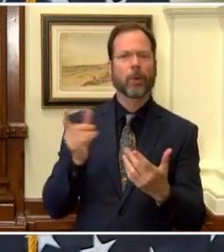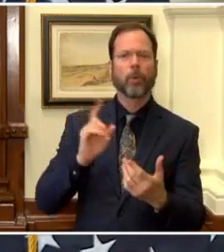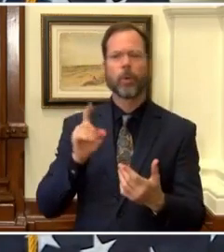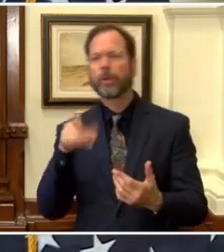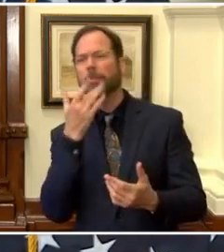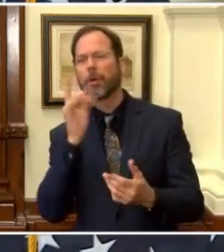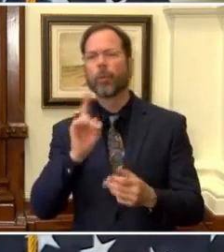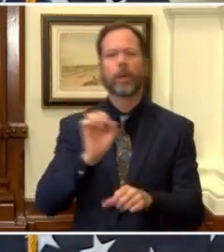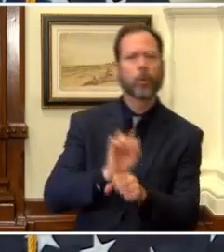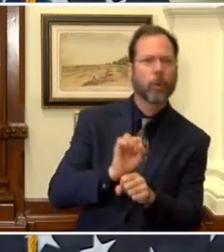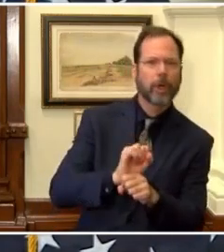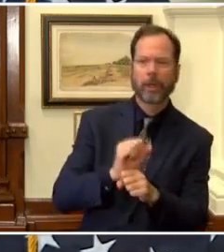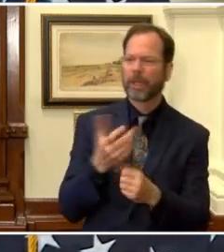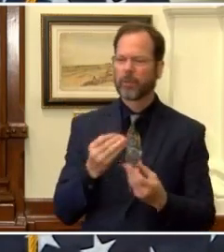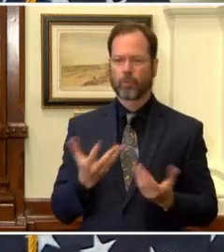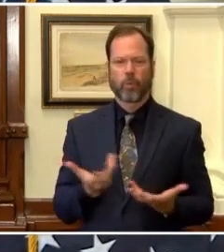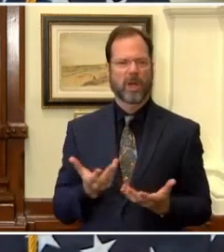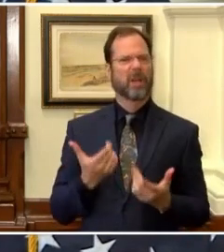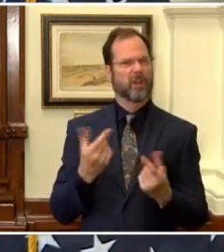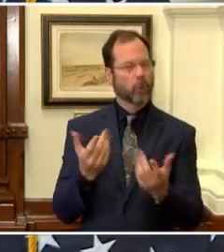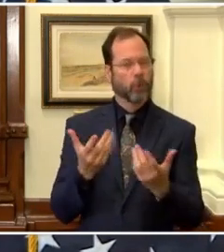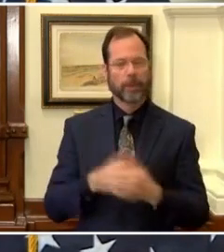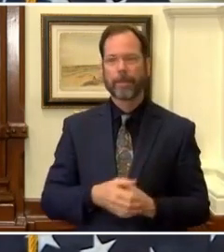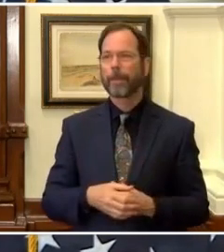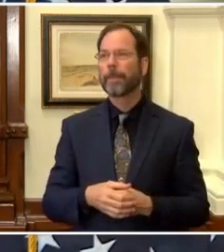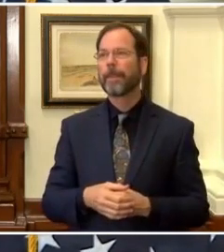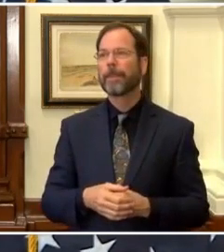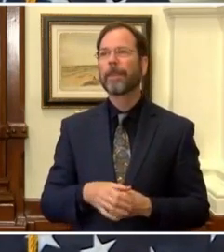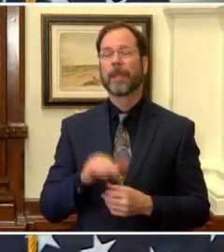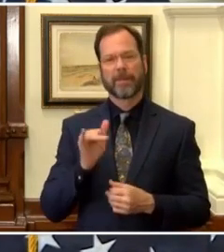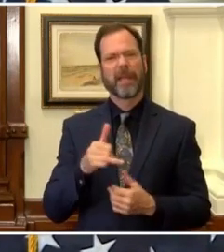EFFORT, THIS IS THE TIME TO DO THAT, PUT YOUR NAME IN THERE AND